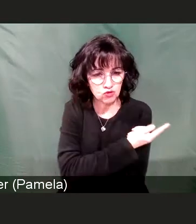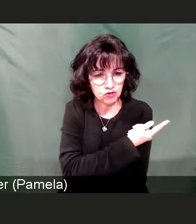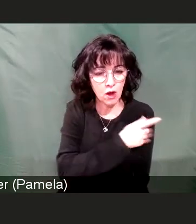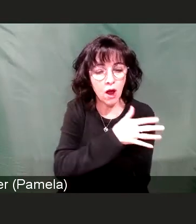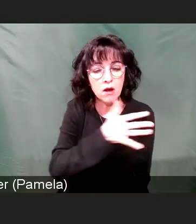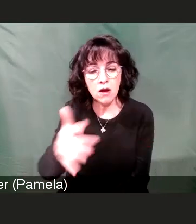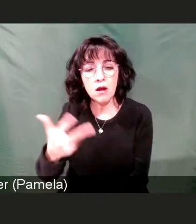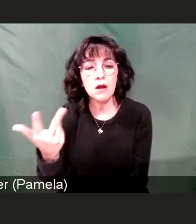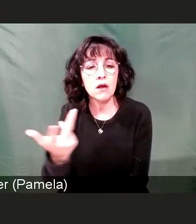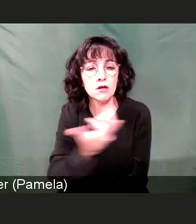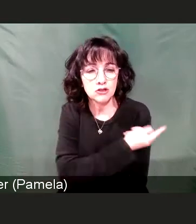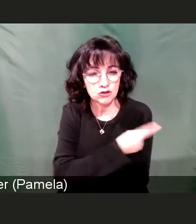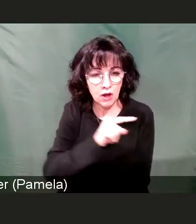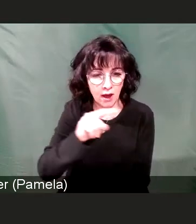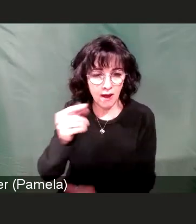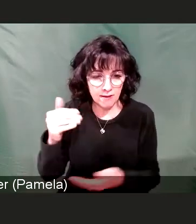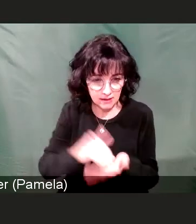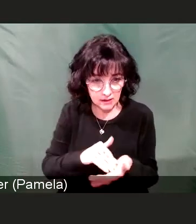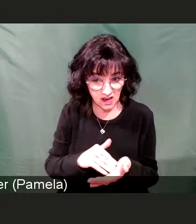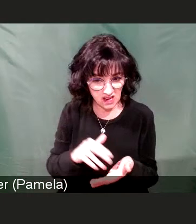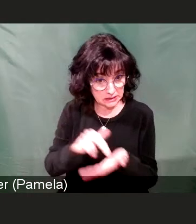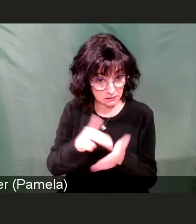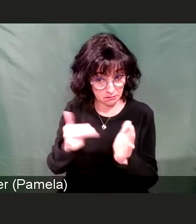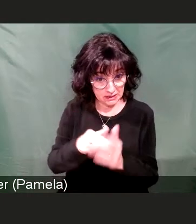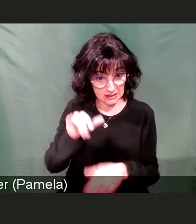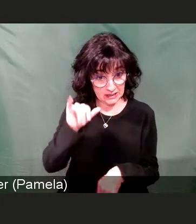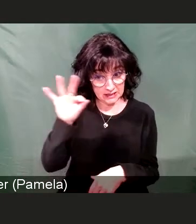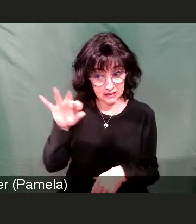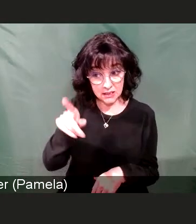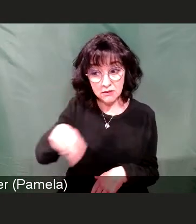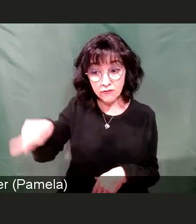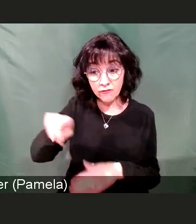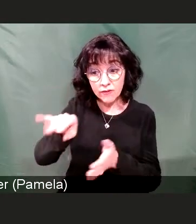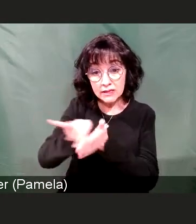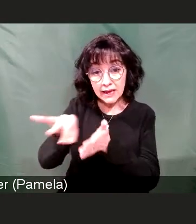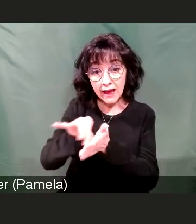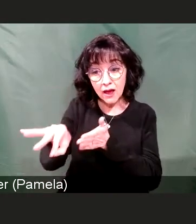So if we opened up 200,000 Delawareans being eligible